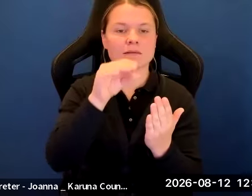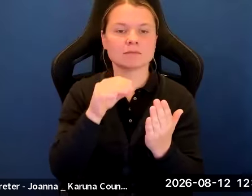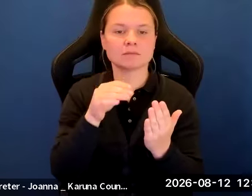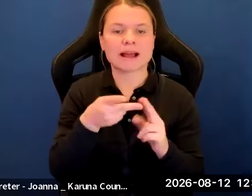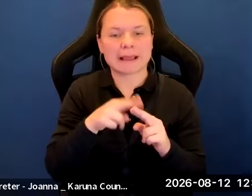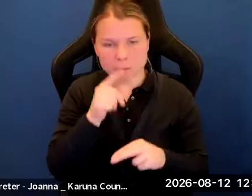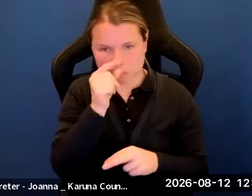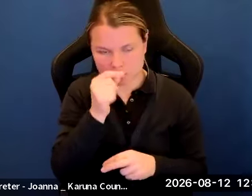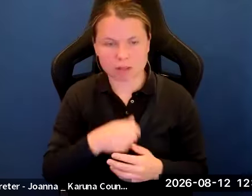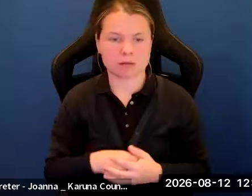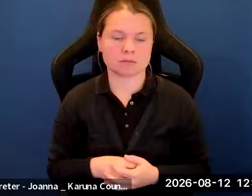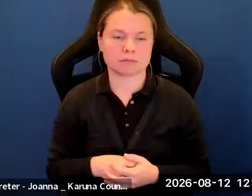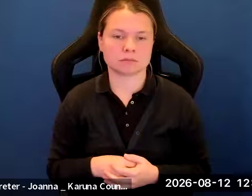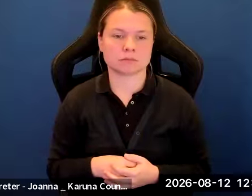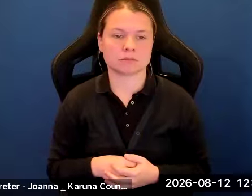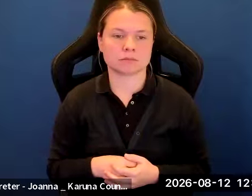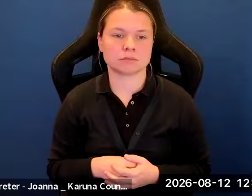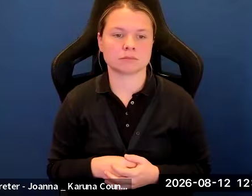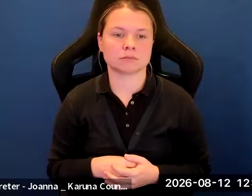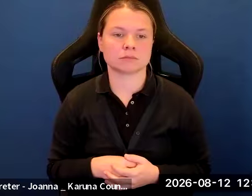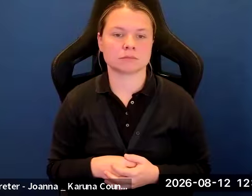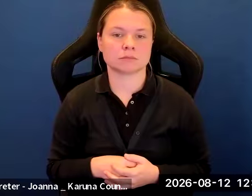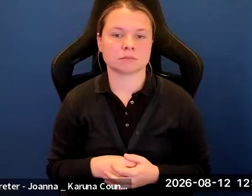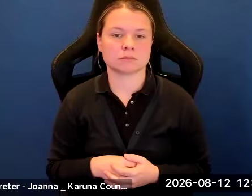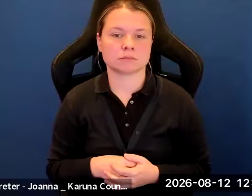that your nominated supervisor or mentor uses their